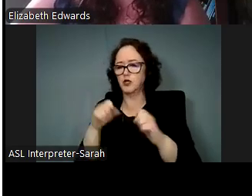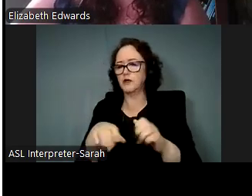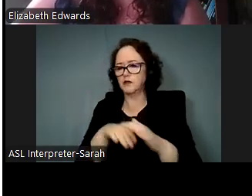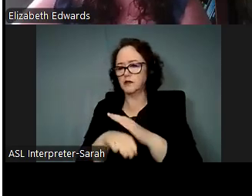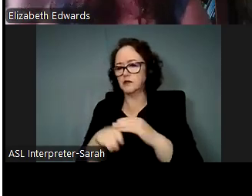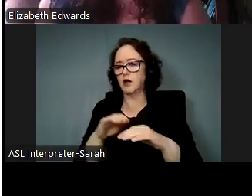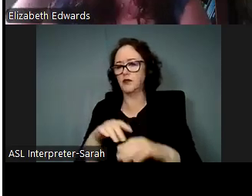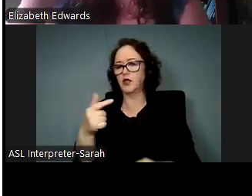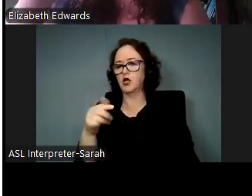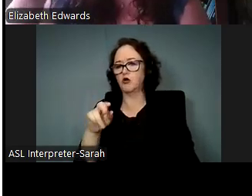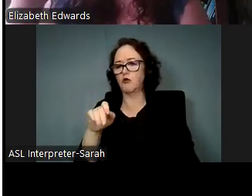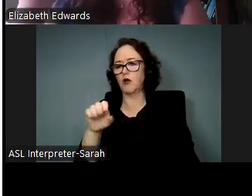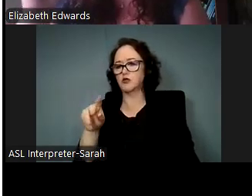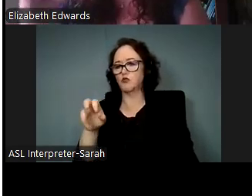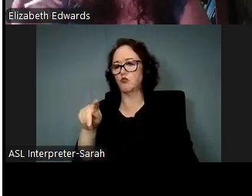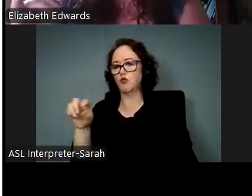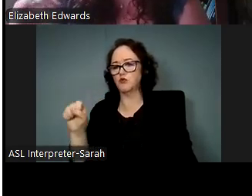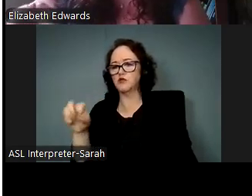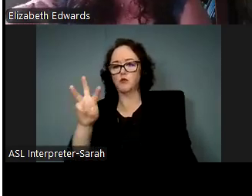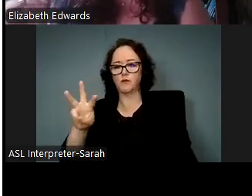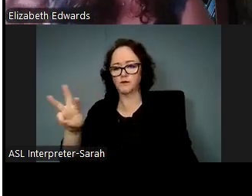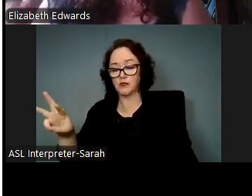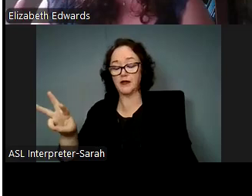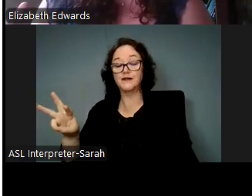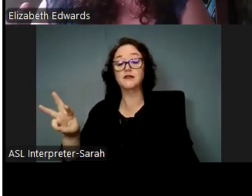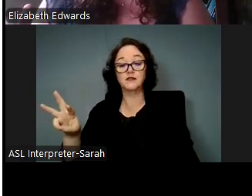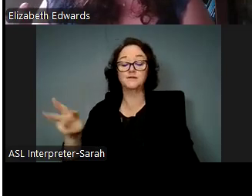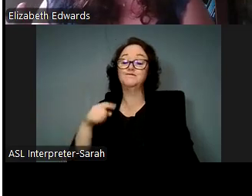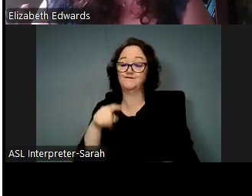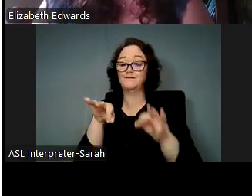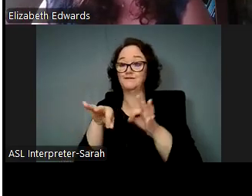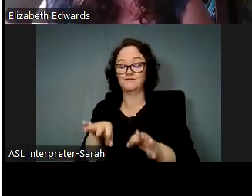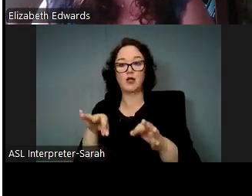it's supposed to help you understand where you can find specific issues―like, if you have problems with your